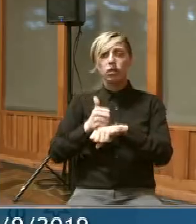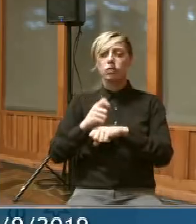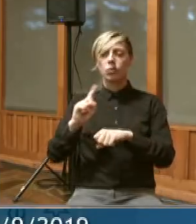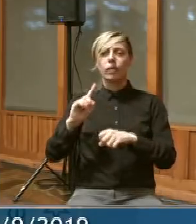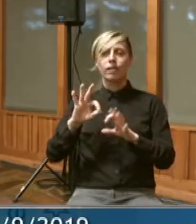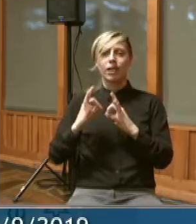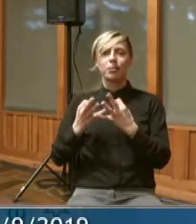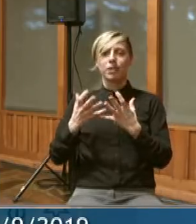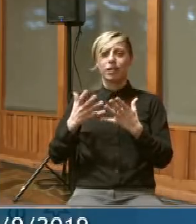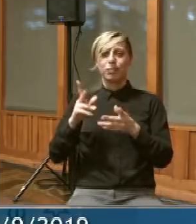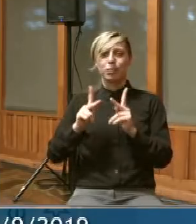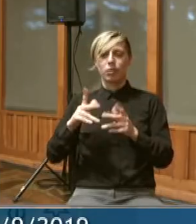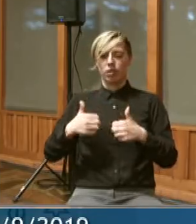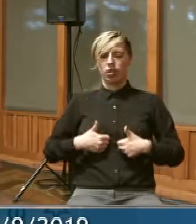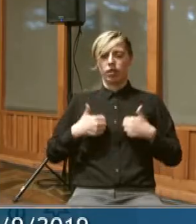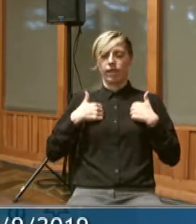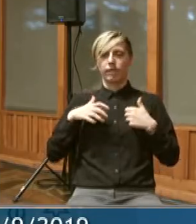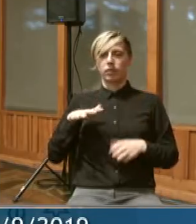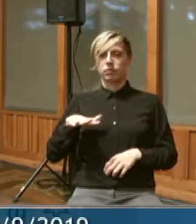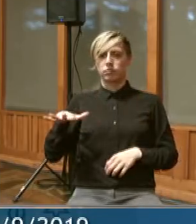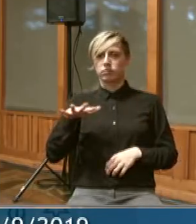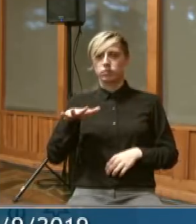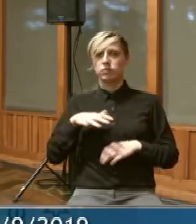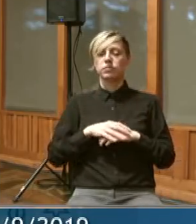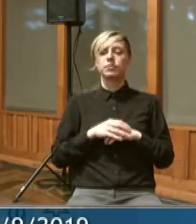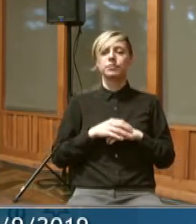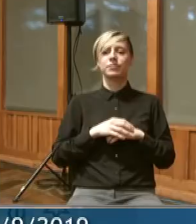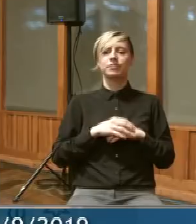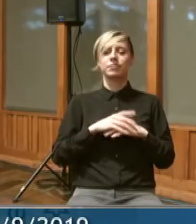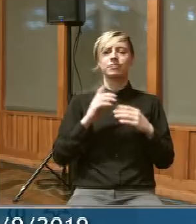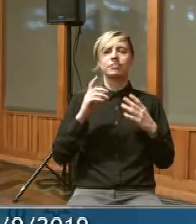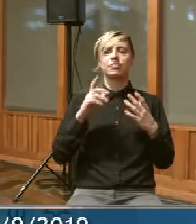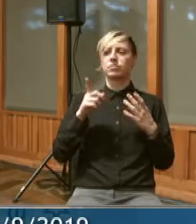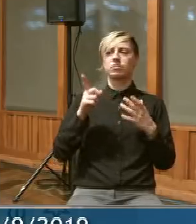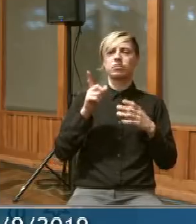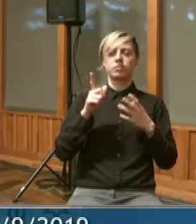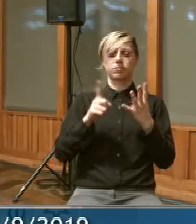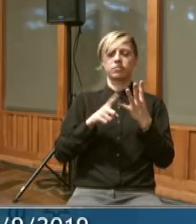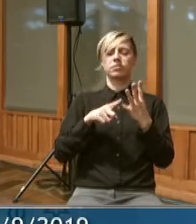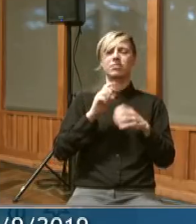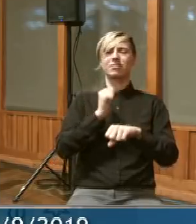AND THOSE CENTERS SHOULD BE IN NEIGHBORHOODS. THINKING THAT THE CITY'S RECREATION NEEDS CAN BE MET BY